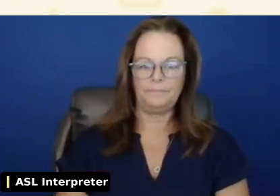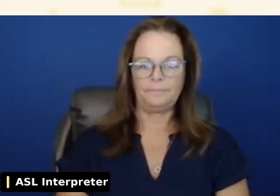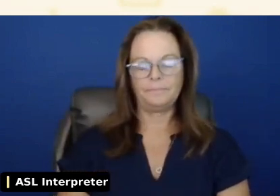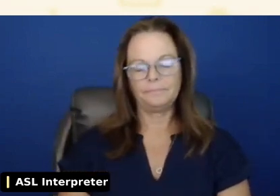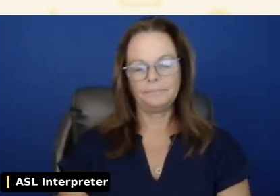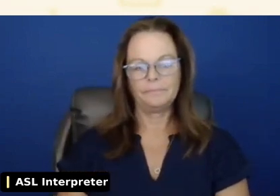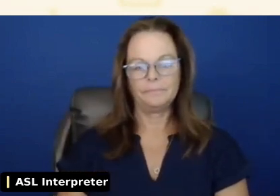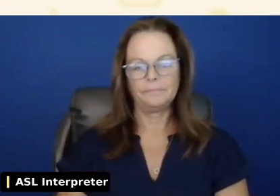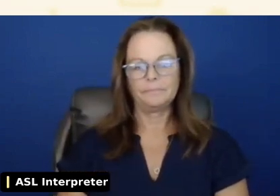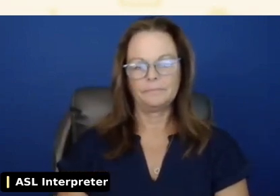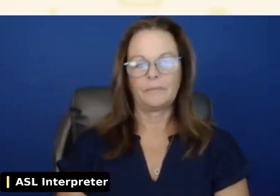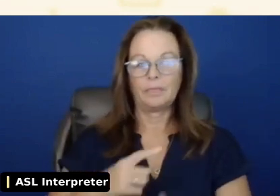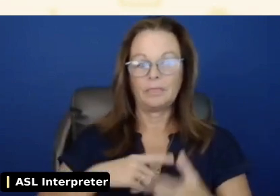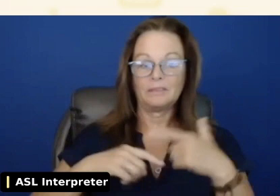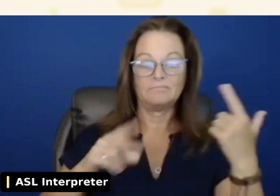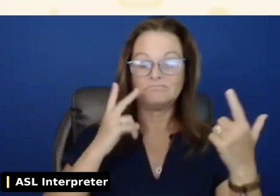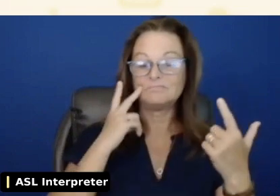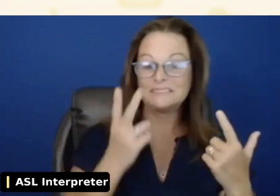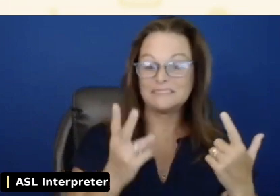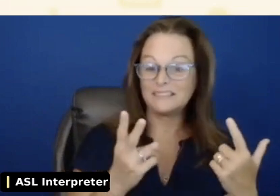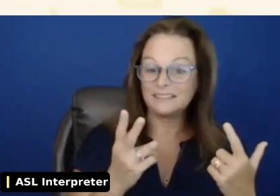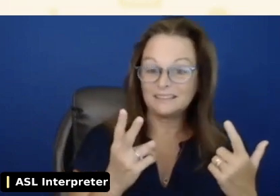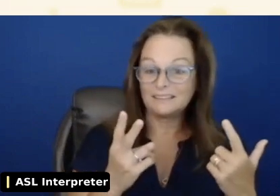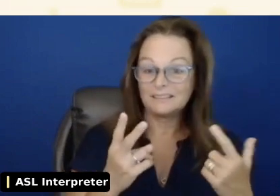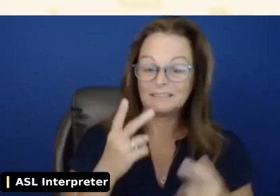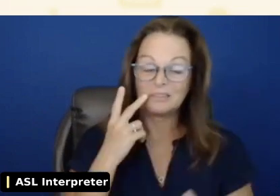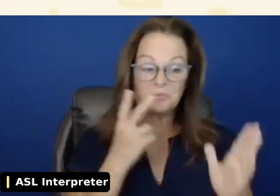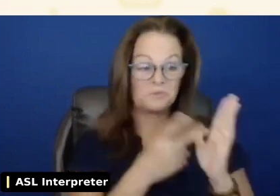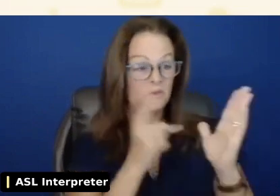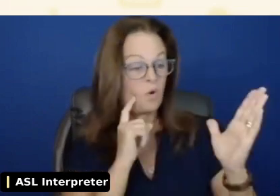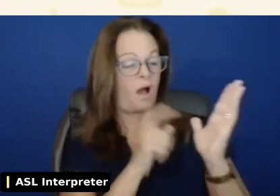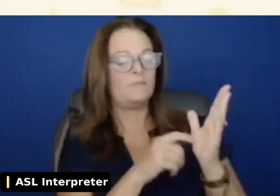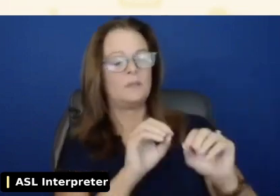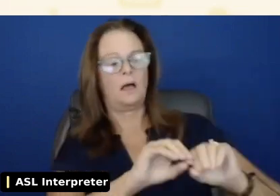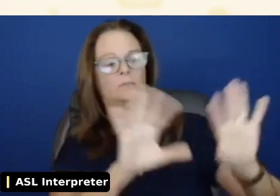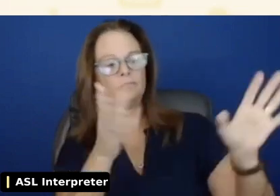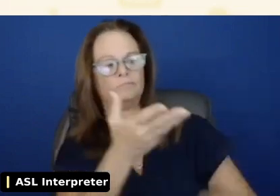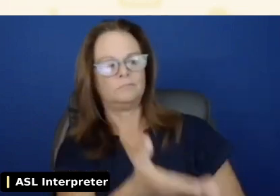they have an impact on the life of everyone who's facing them.